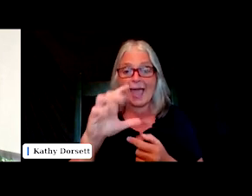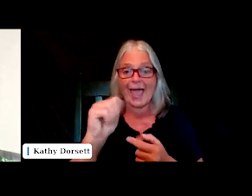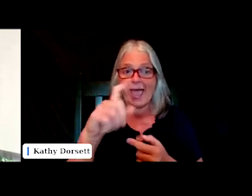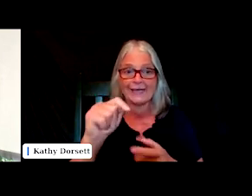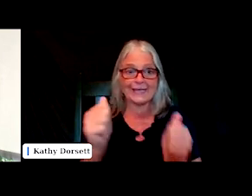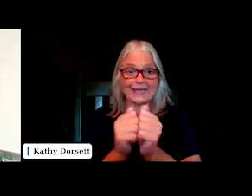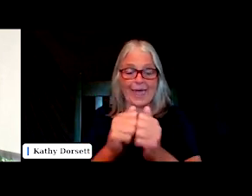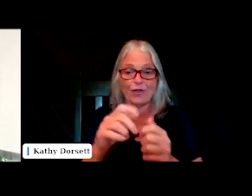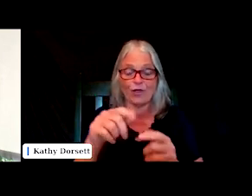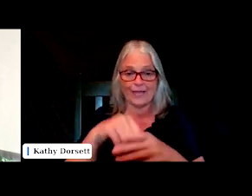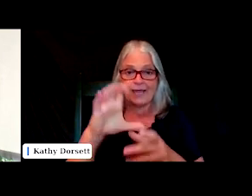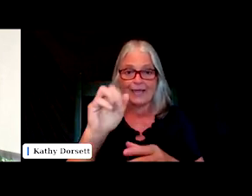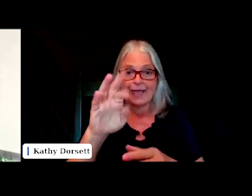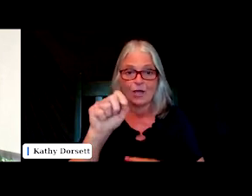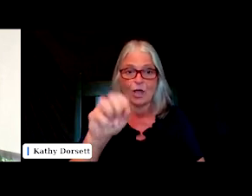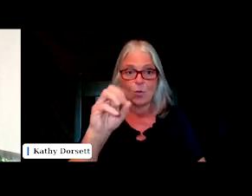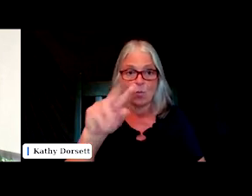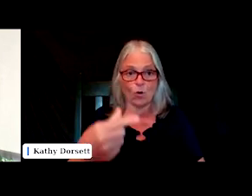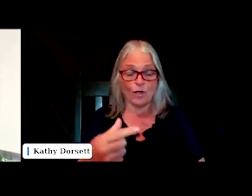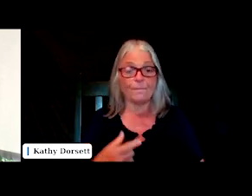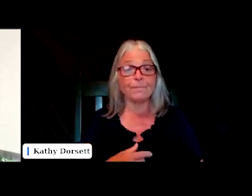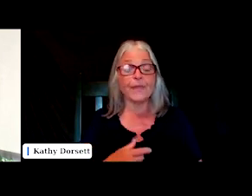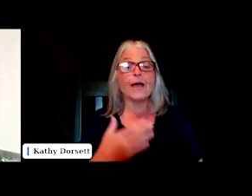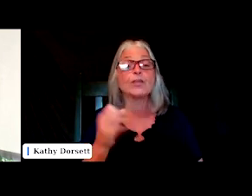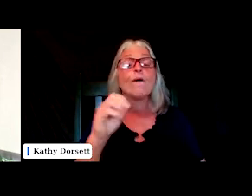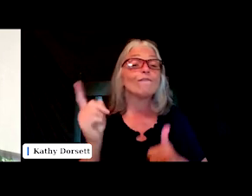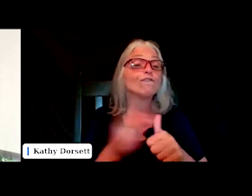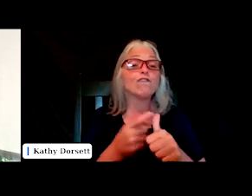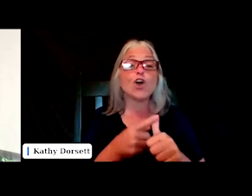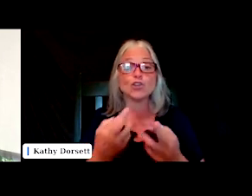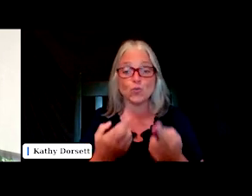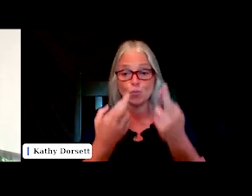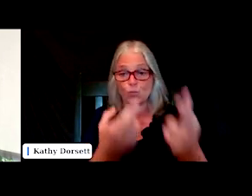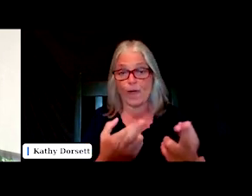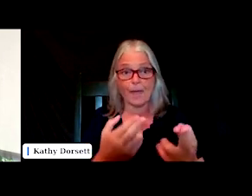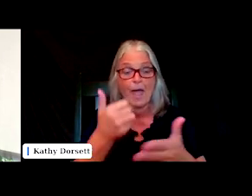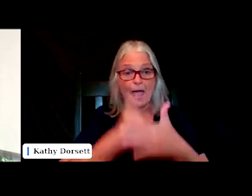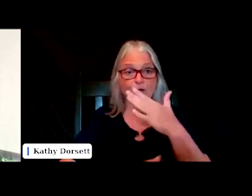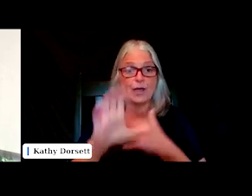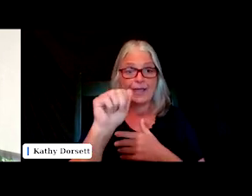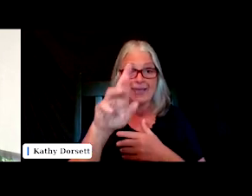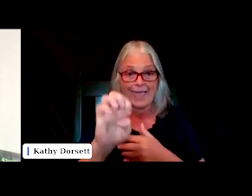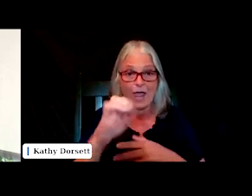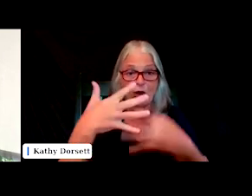Next slide, please. So our 1st set of recommendations falls under care, integration.